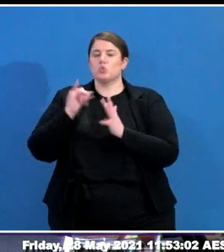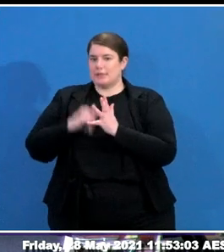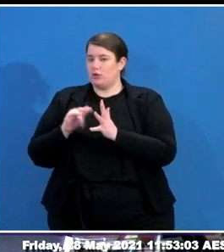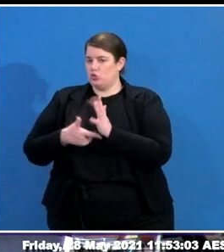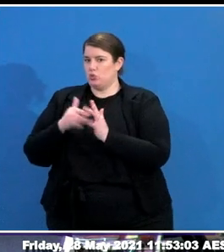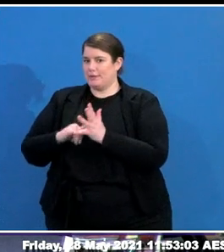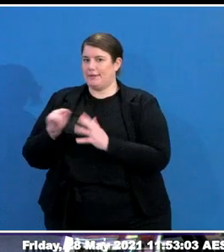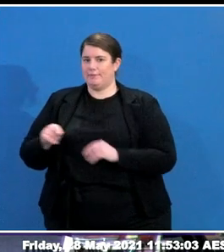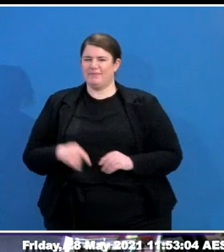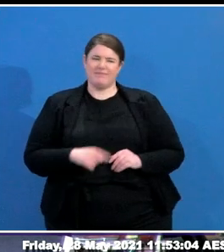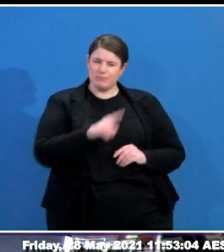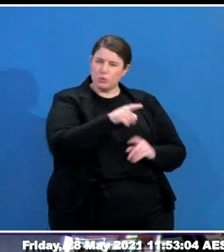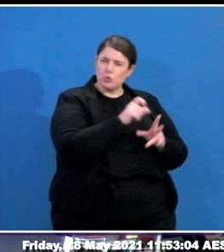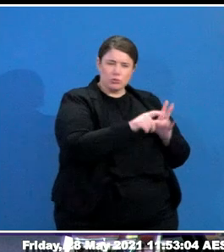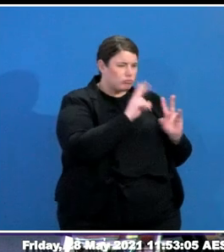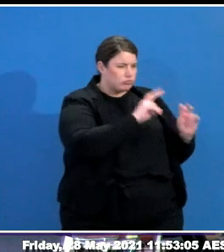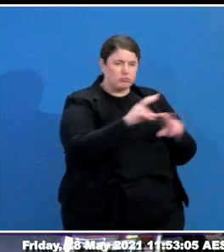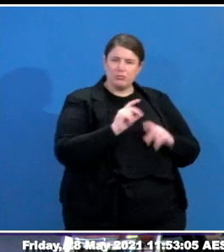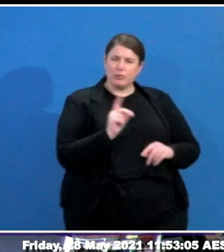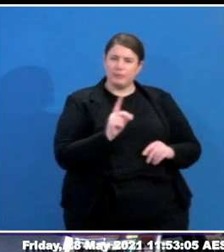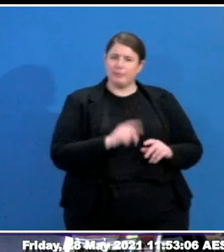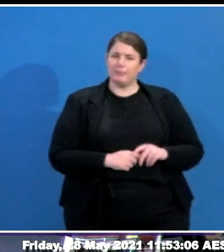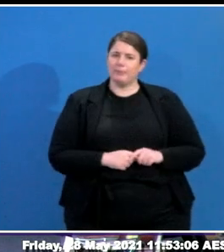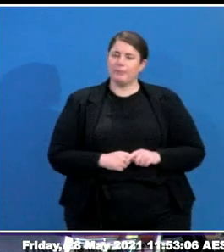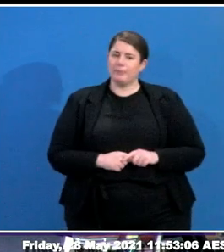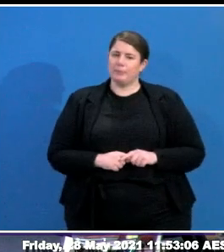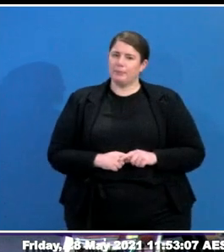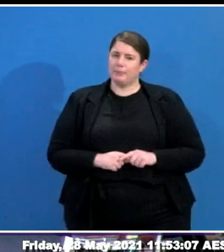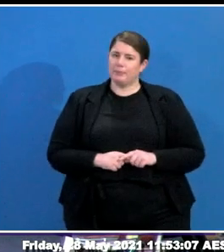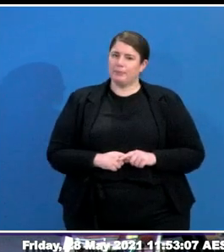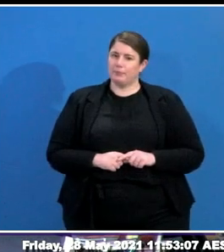It was Tuesday. What were the nature of those investigations? They were in relationship to the vehicle.